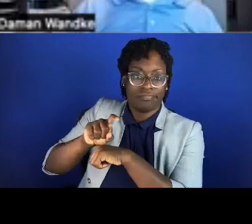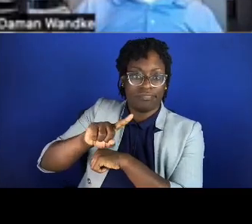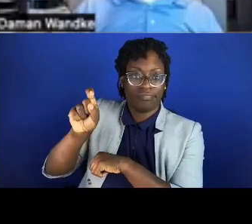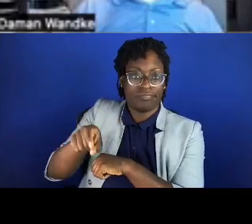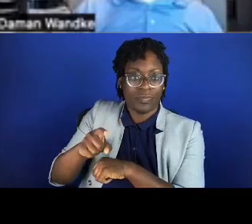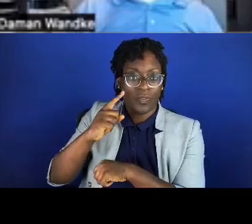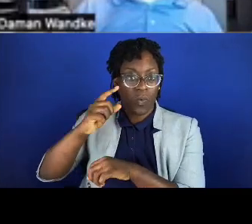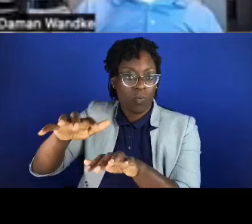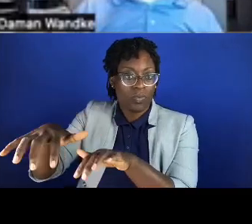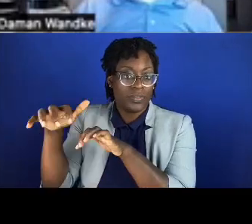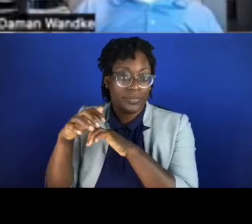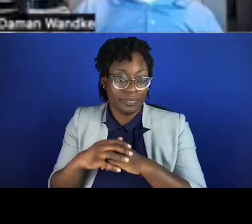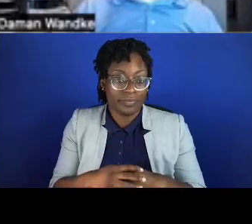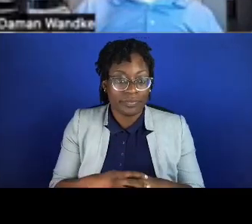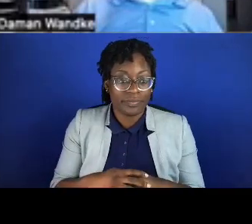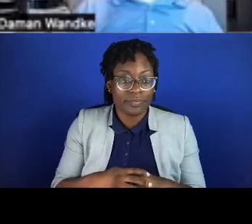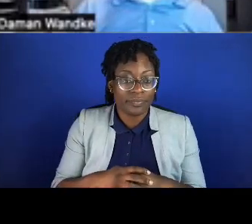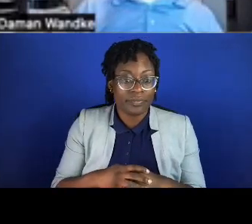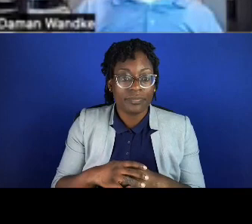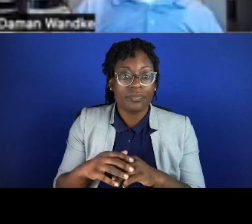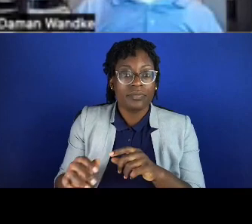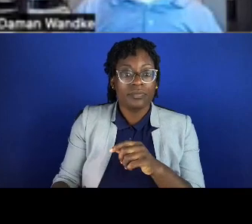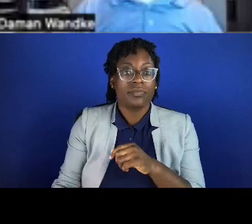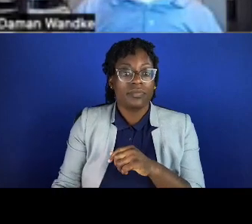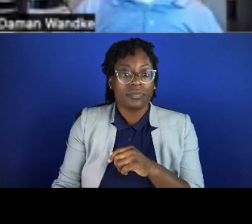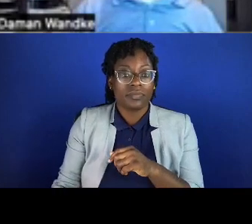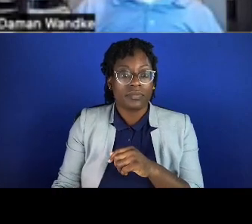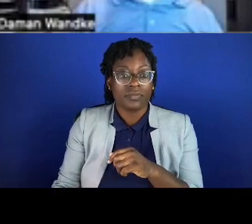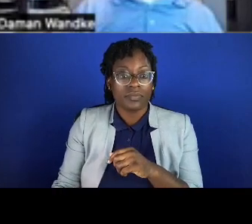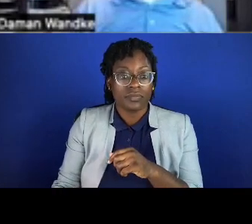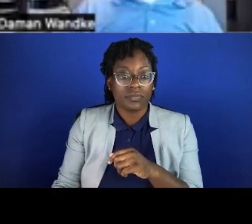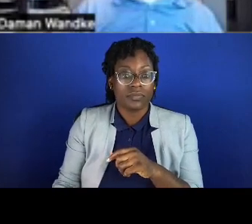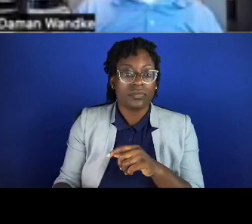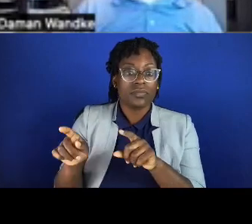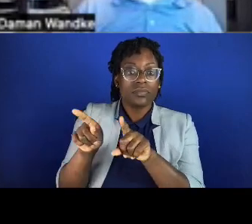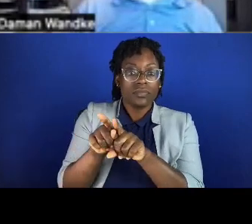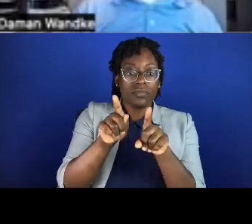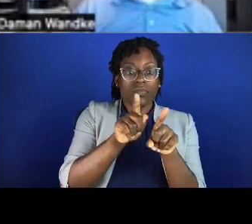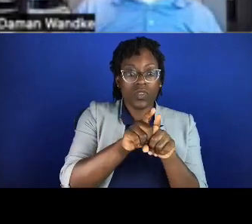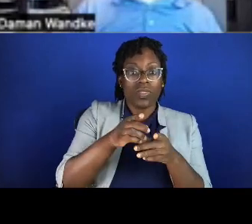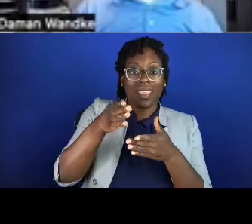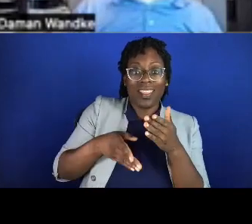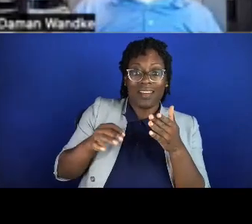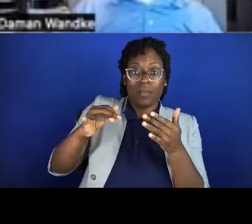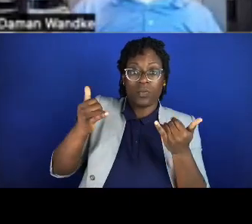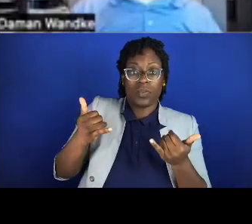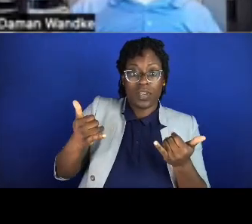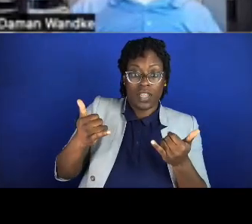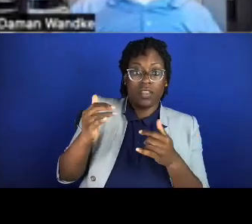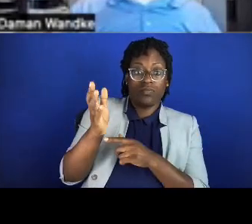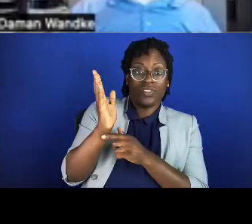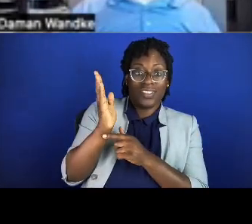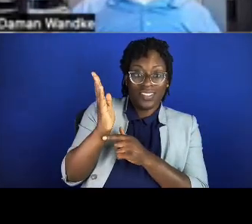live Q&A portion at the end of today’s presentation with the entrepreneurs on today’s webinar.